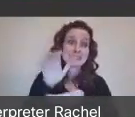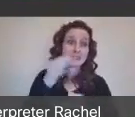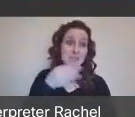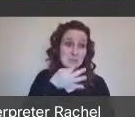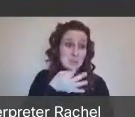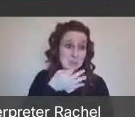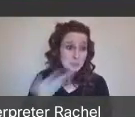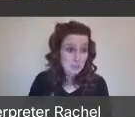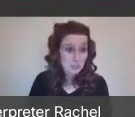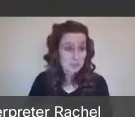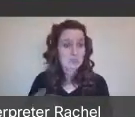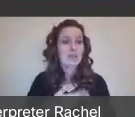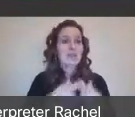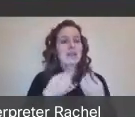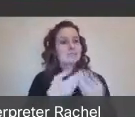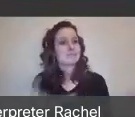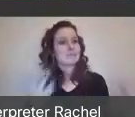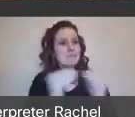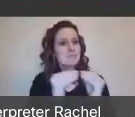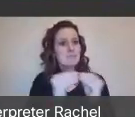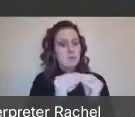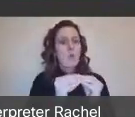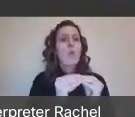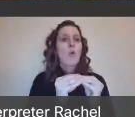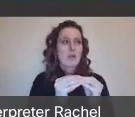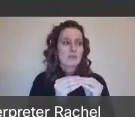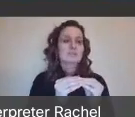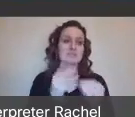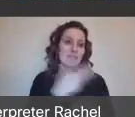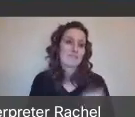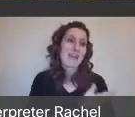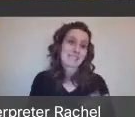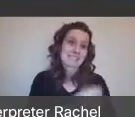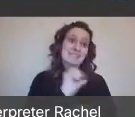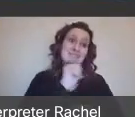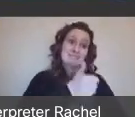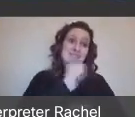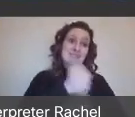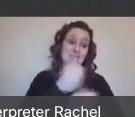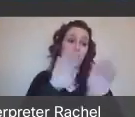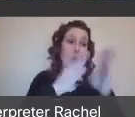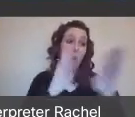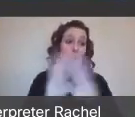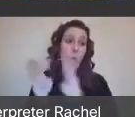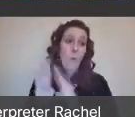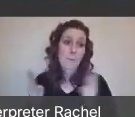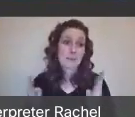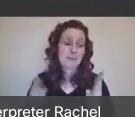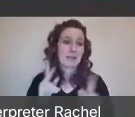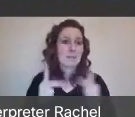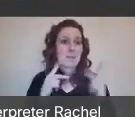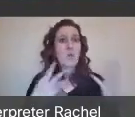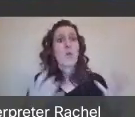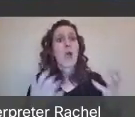we can get these additional mass vaccination sites open. People are just clamoring to be vaccinated